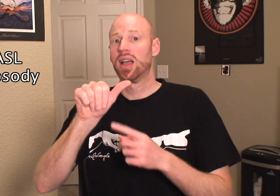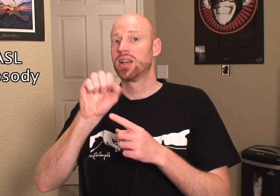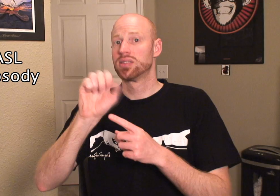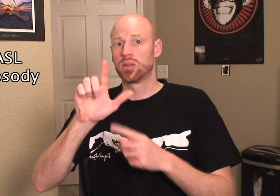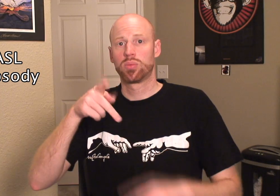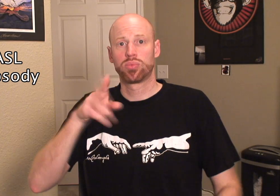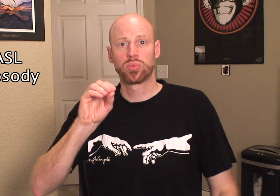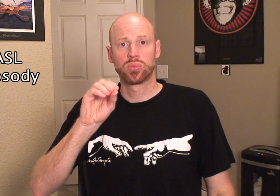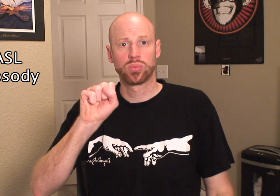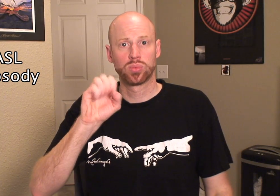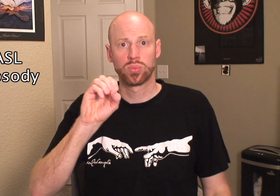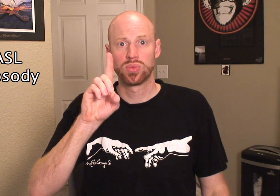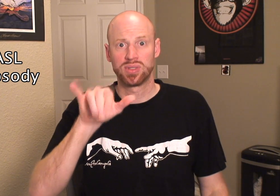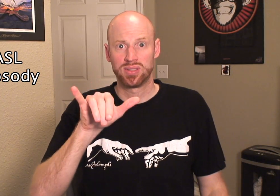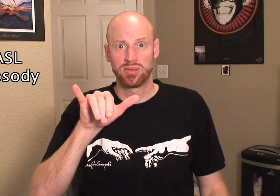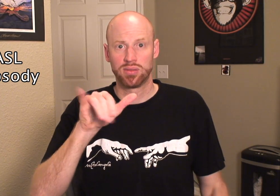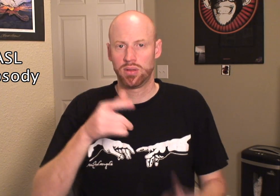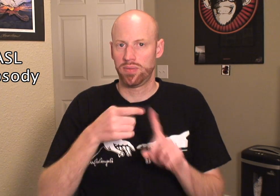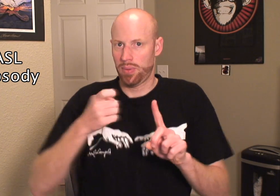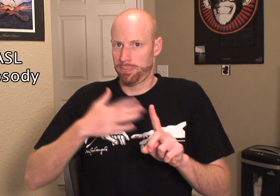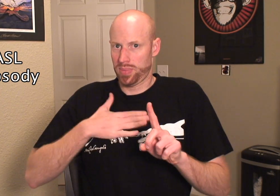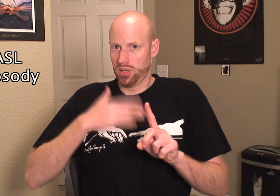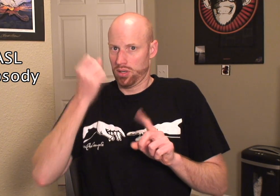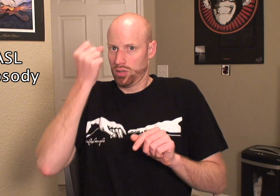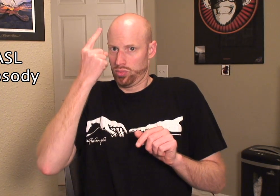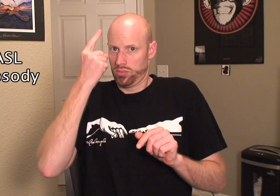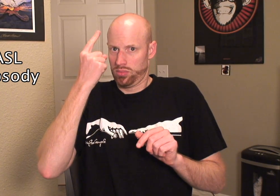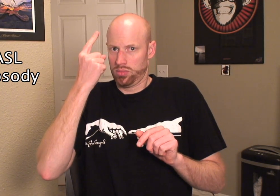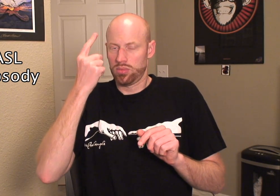ASL prosody, from my understanding,